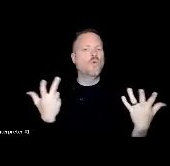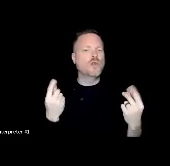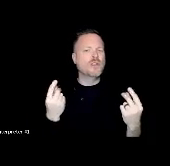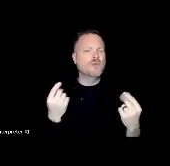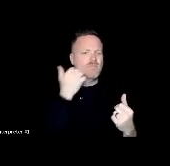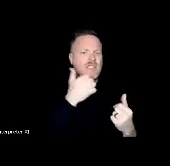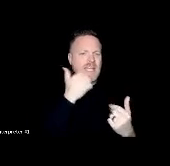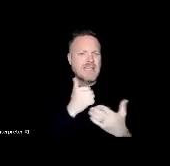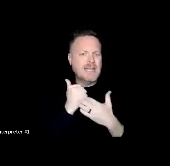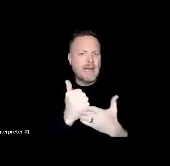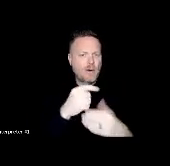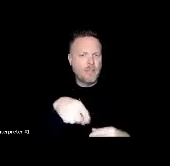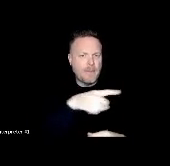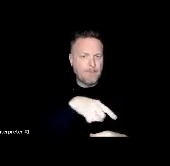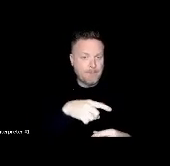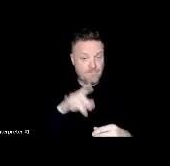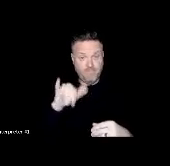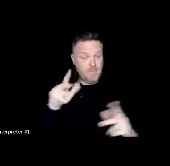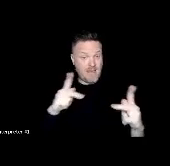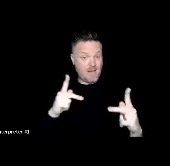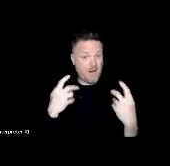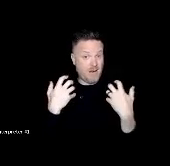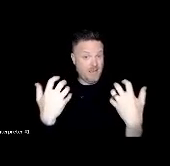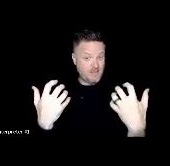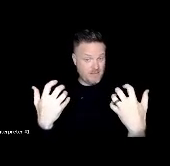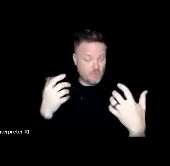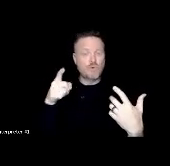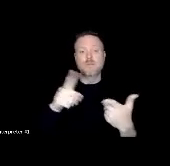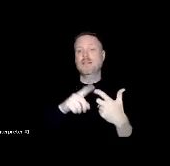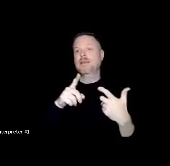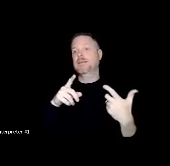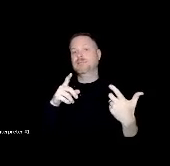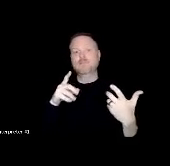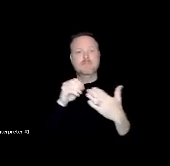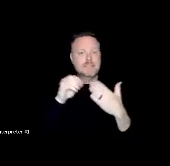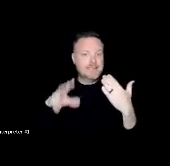So that audience is going to be your teachers and especially your classroom teachers because